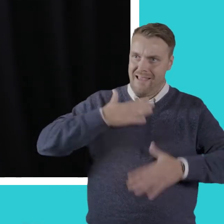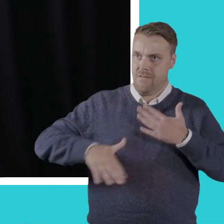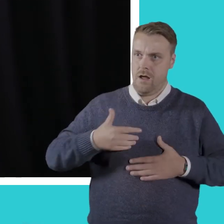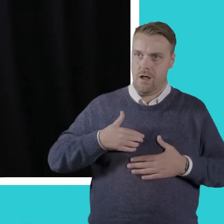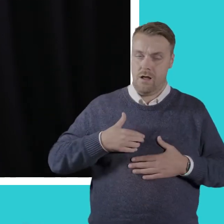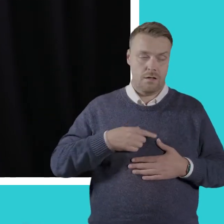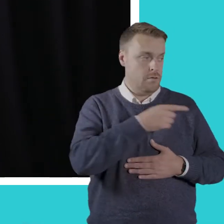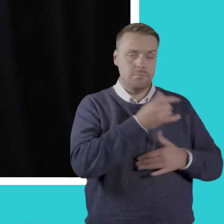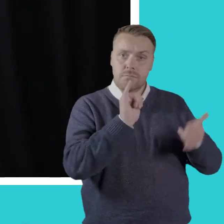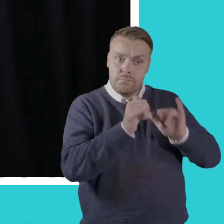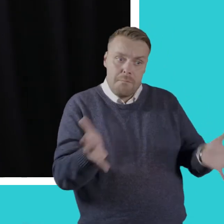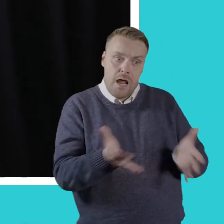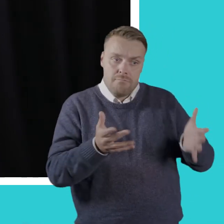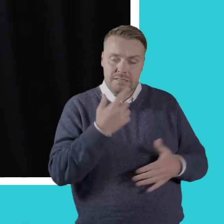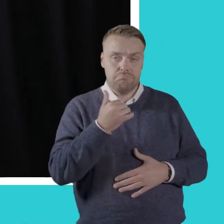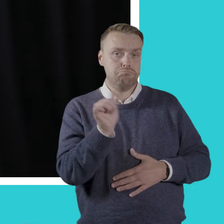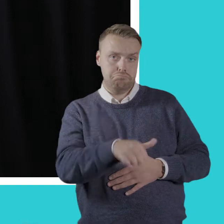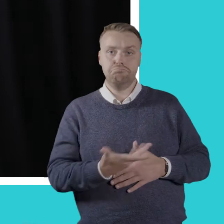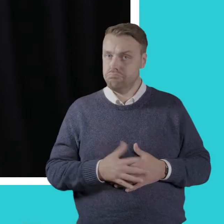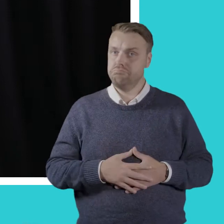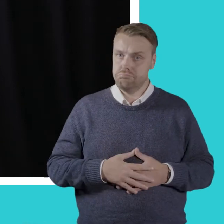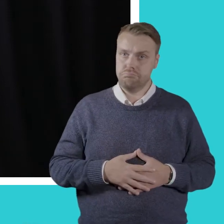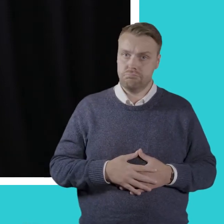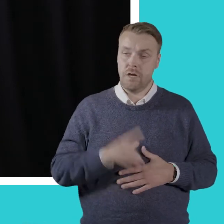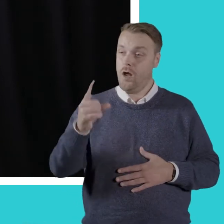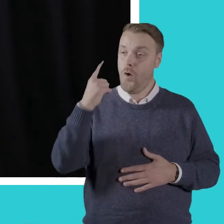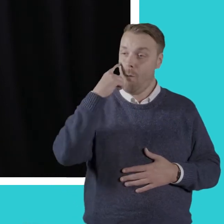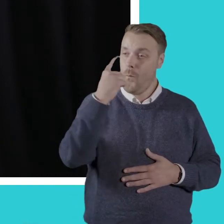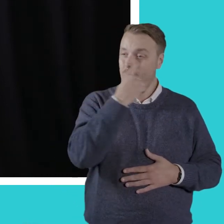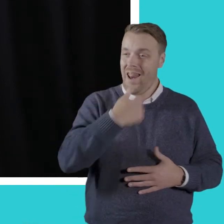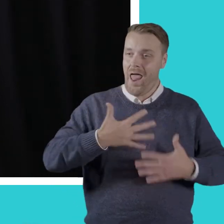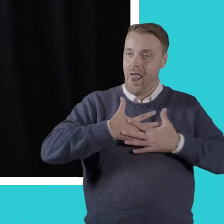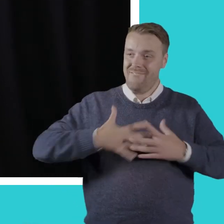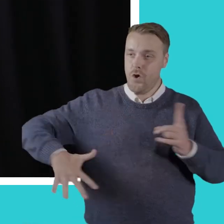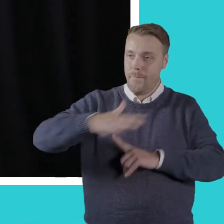We haven't yeah and we haven't really witnessed loving community. It's actually very rare